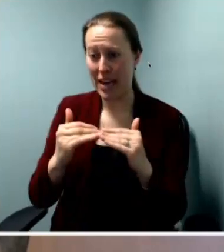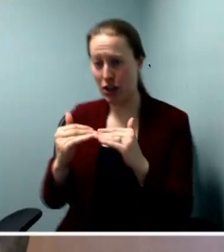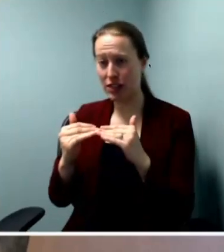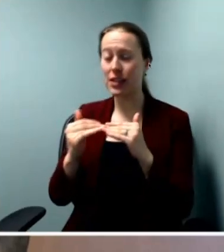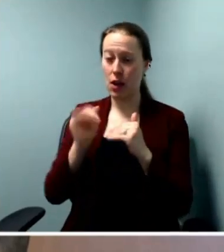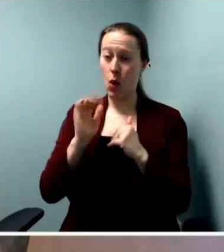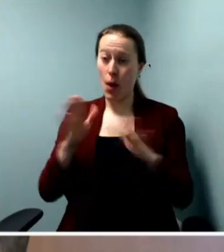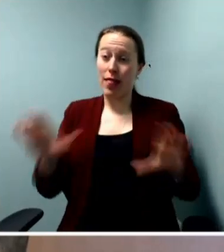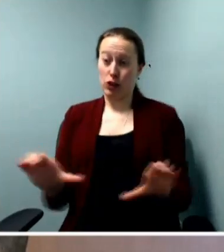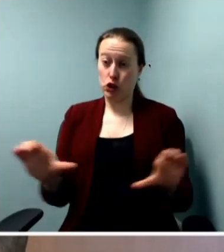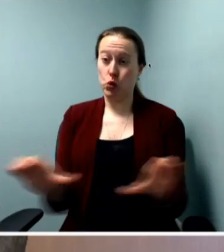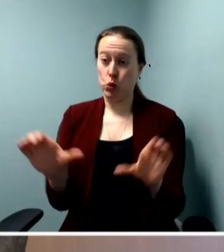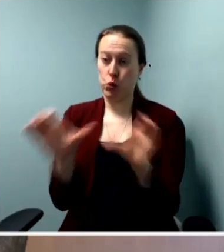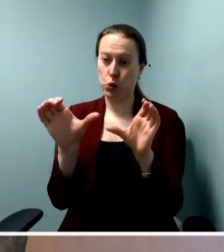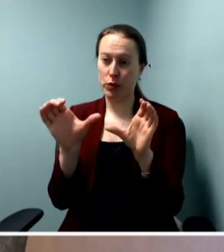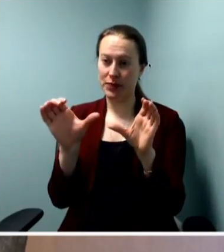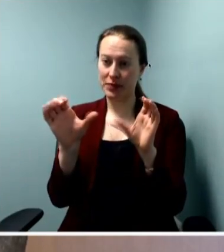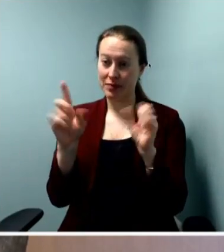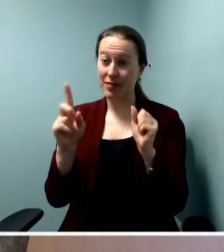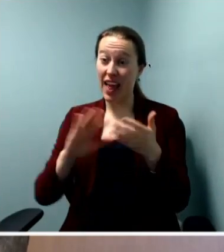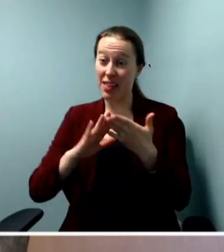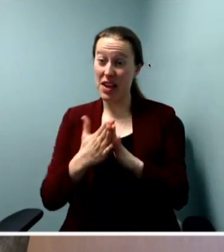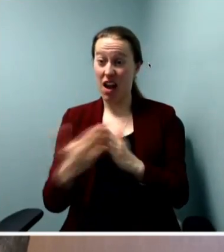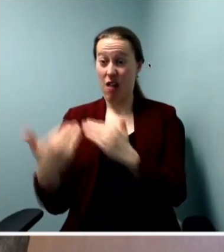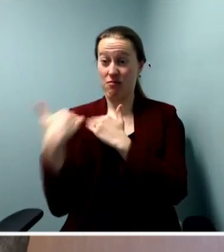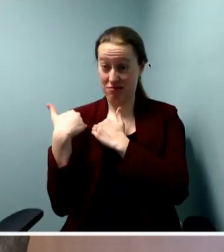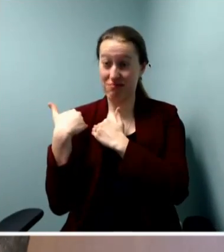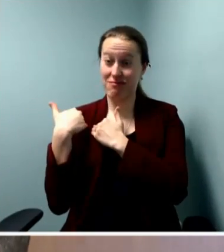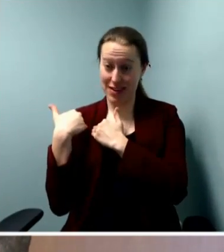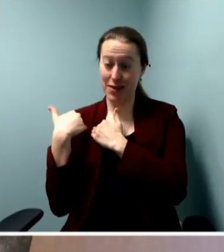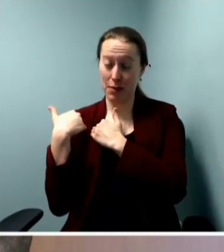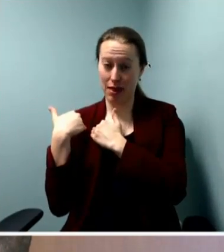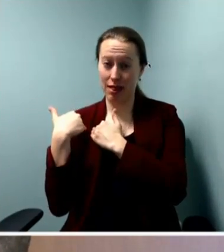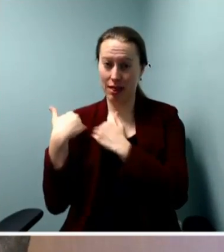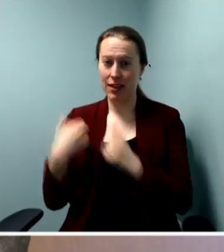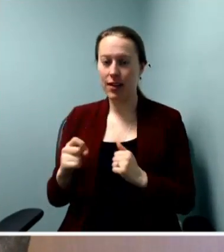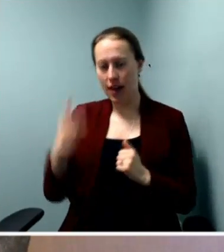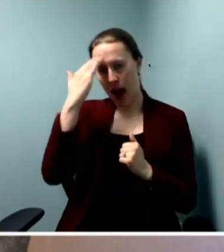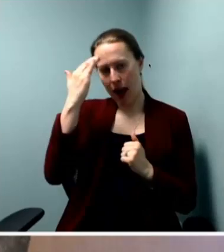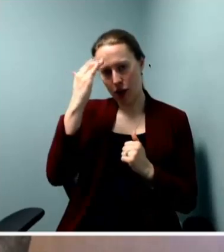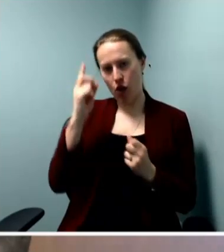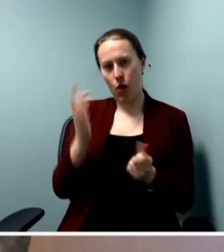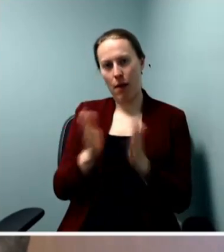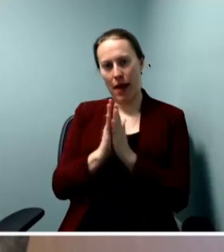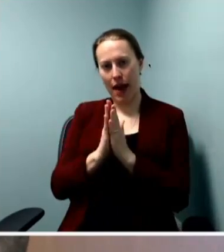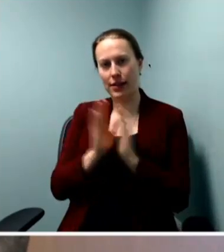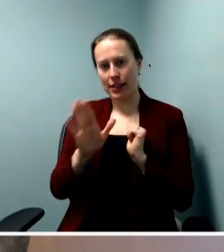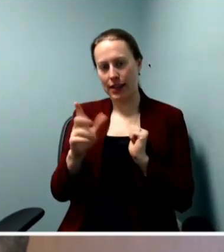And that you will hold people accountable to. I know I'm asking that of my colleagues for us